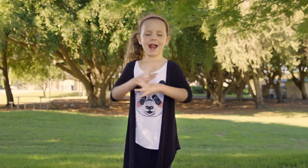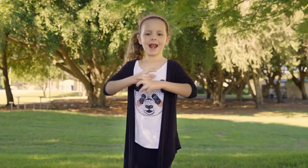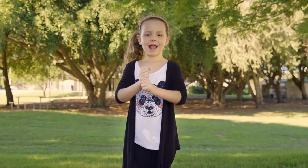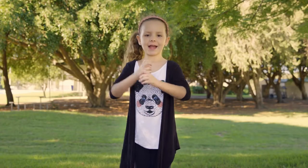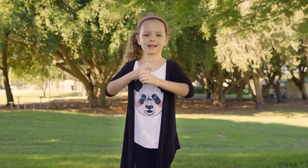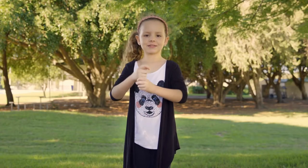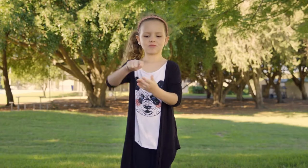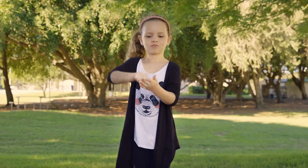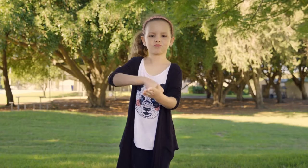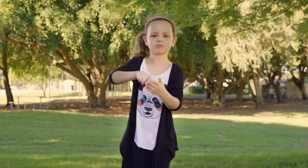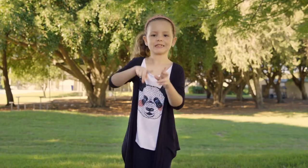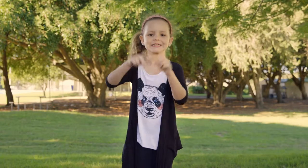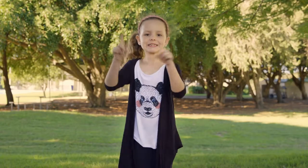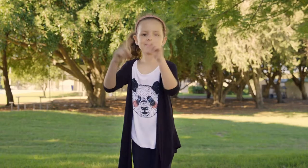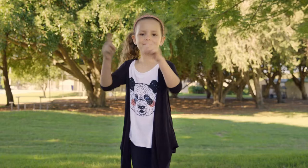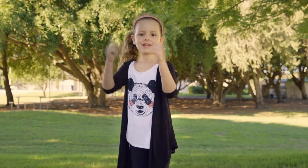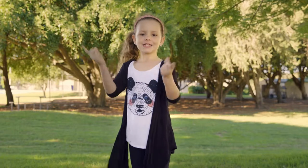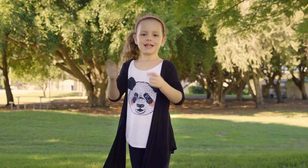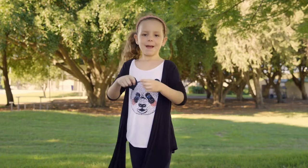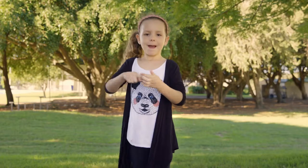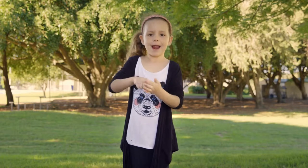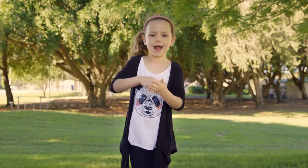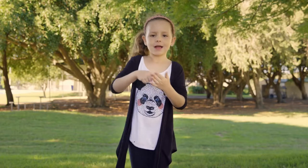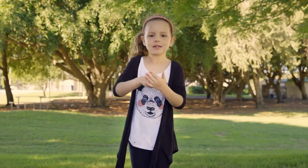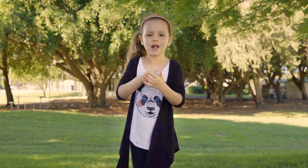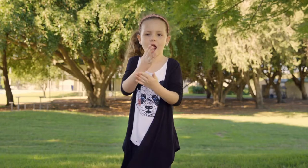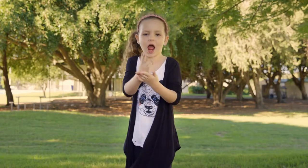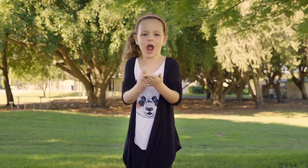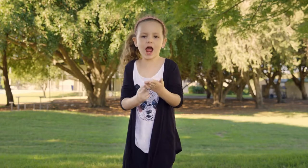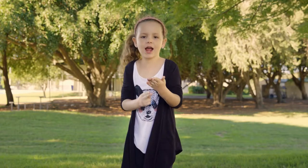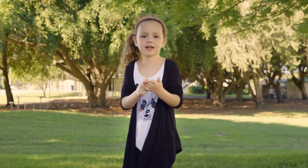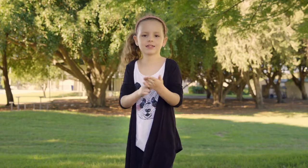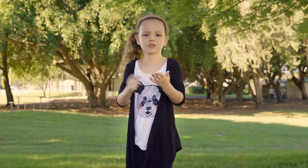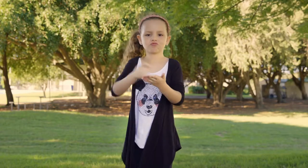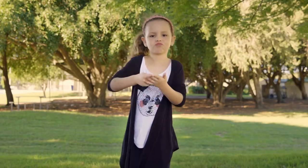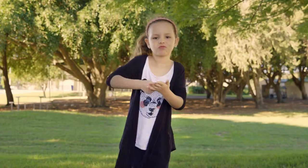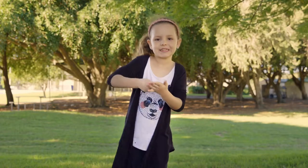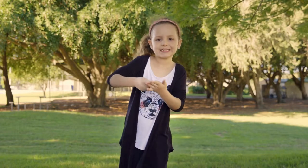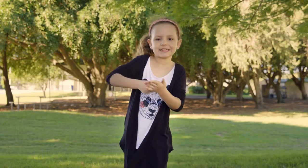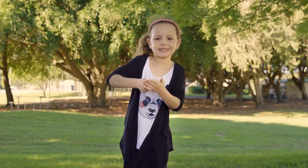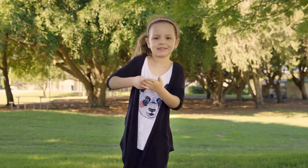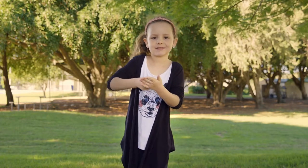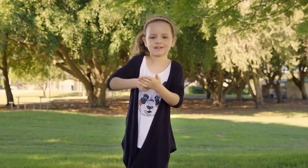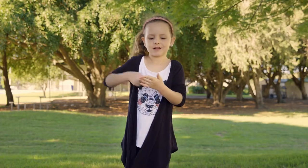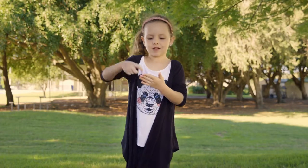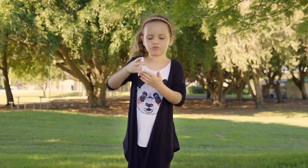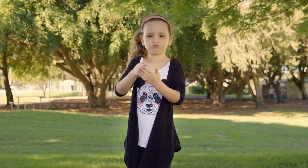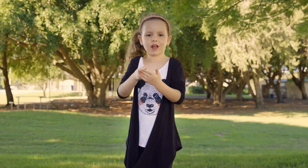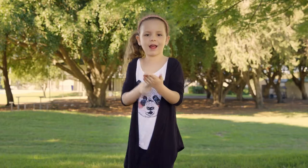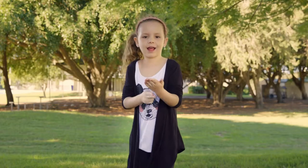When making clay, I use different tools for cutting, carving, and peeling.